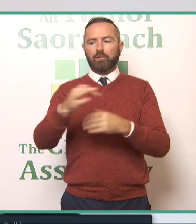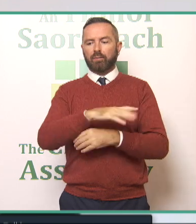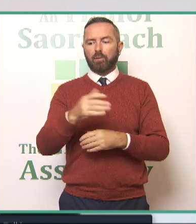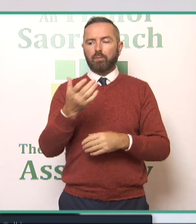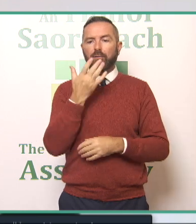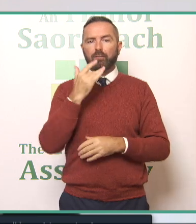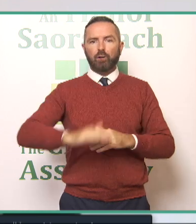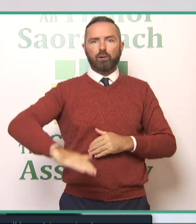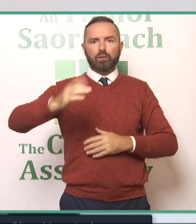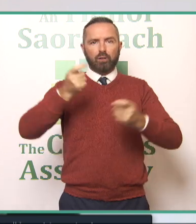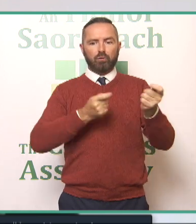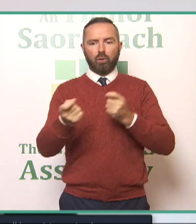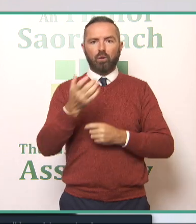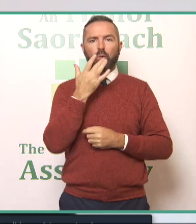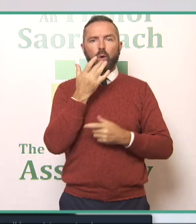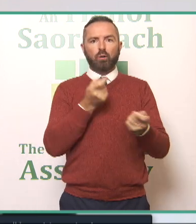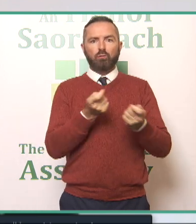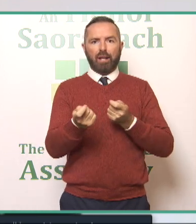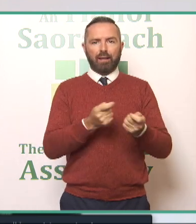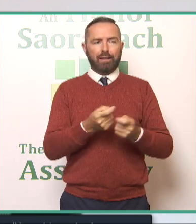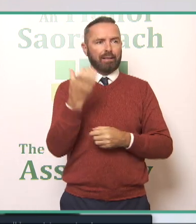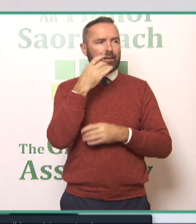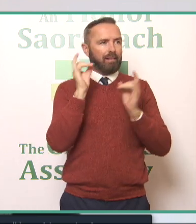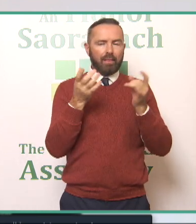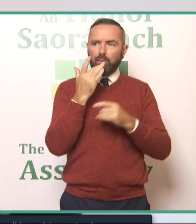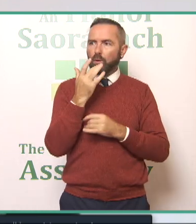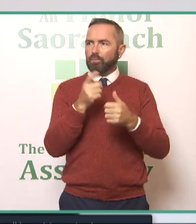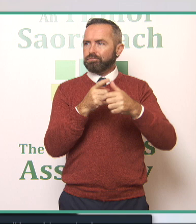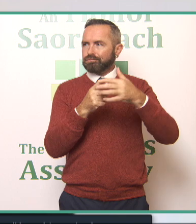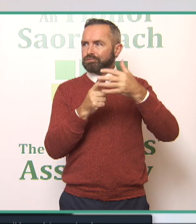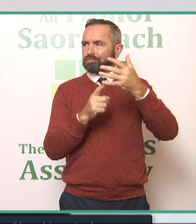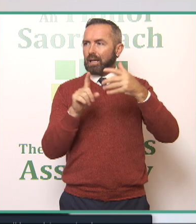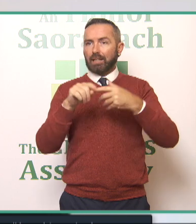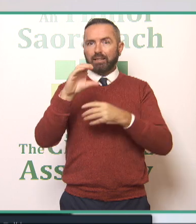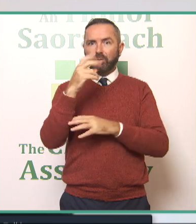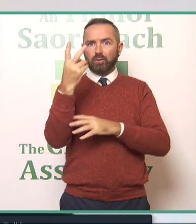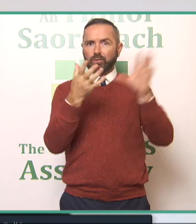uh water regulation clean healthy water and as you said carbon and indeed biodiversity